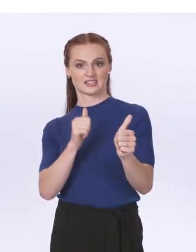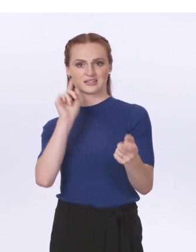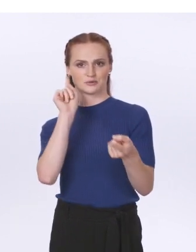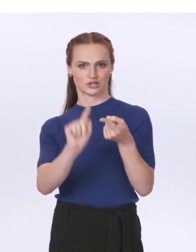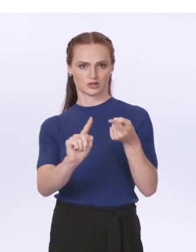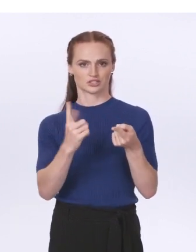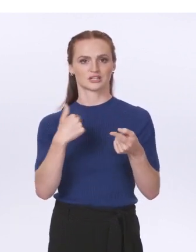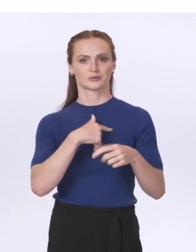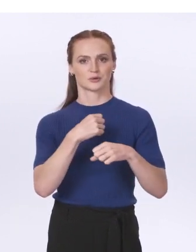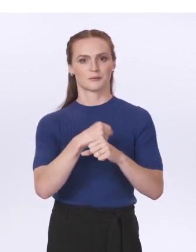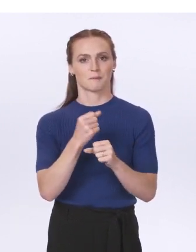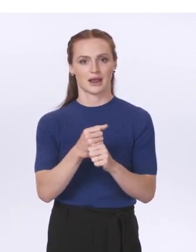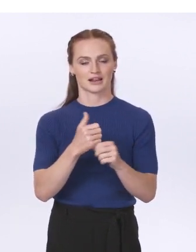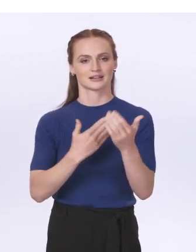we’ve made in hand tracking.